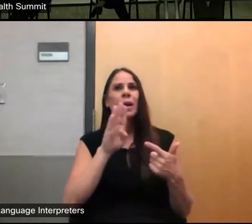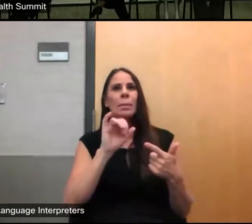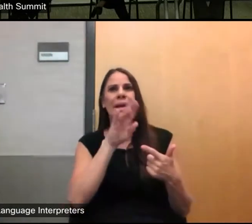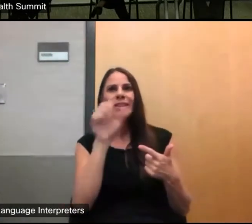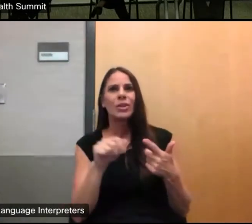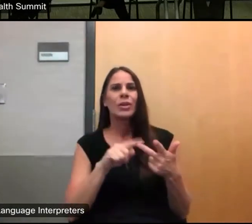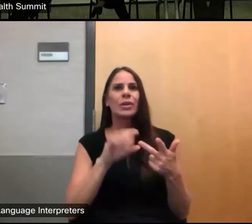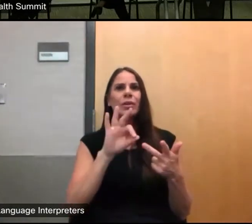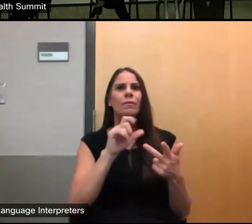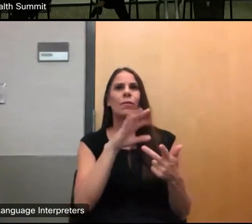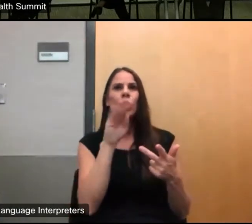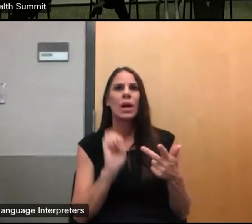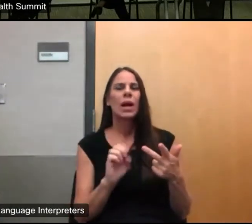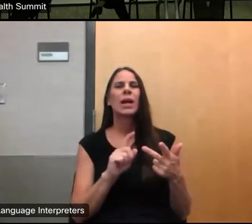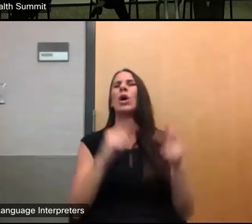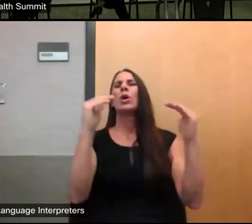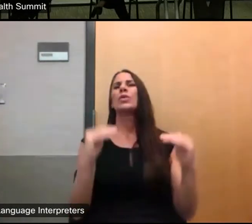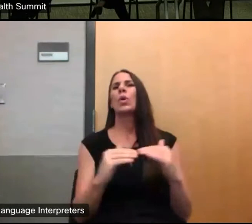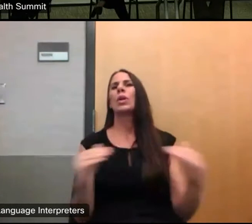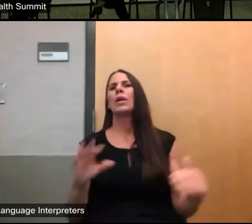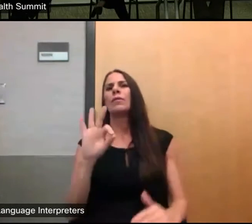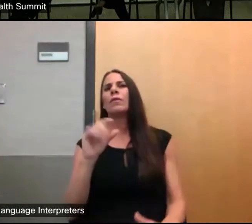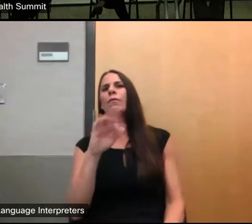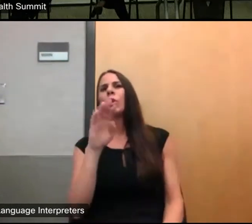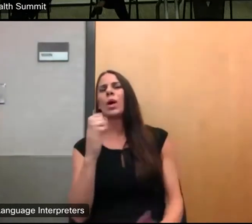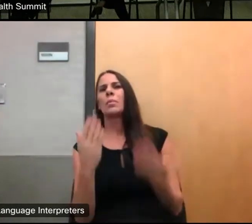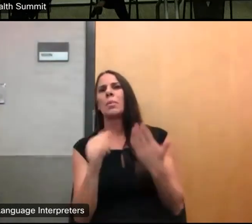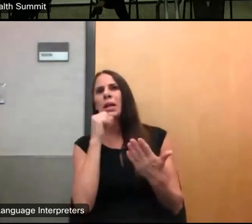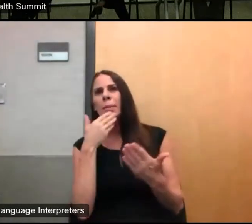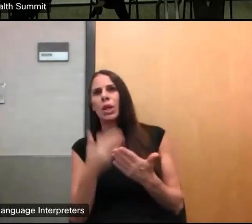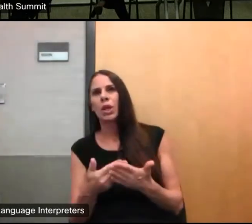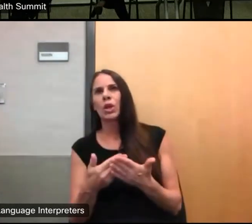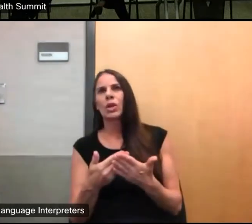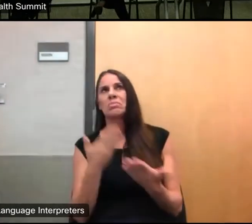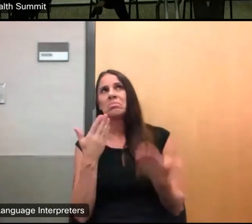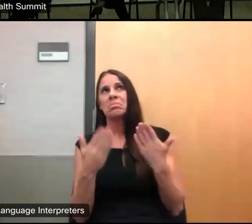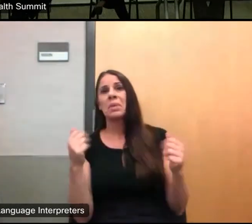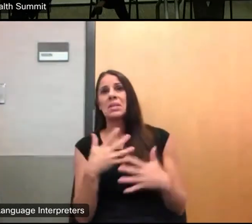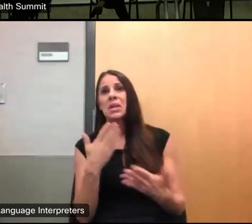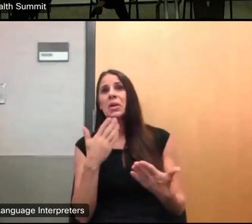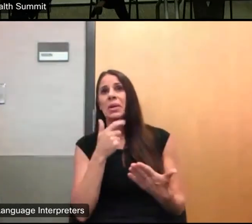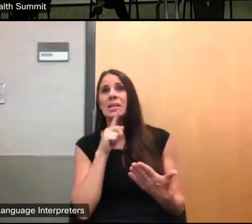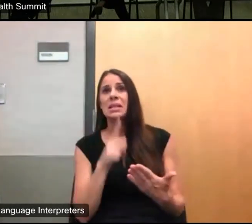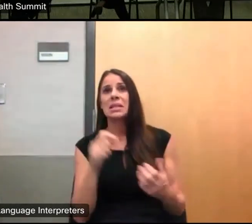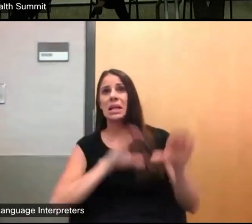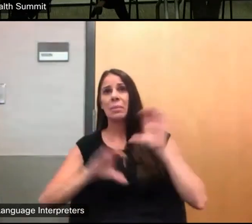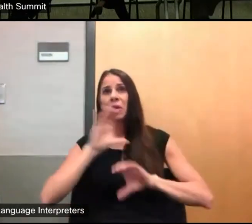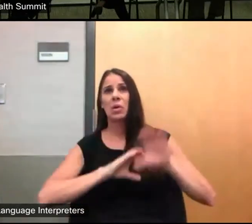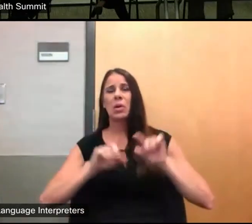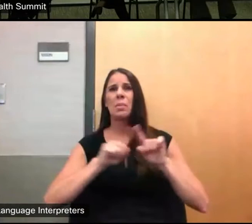level. Like, Florida is not good. And it might be scary, because it sounds like chemical, because it is, we just never thought of like, that being a thing that was, like,